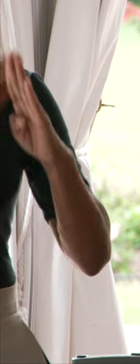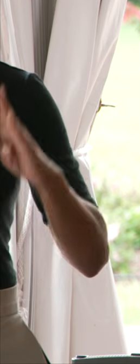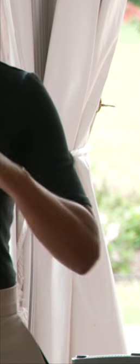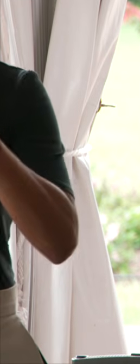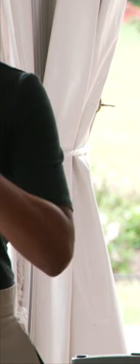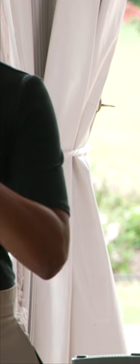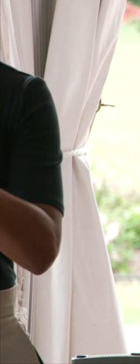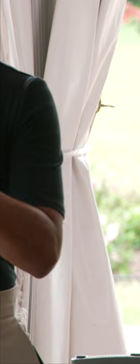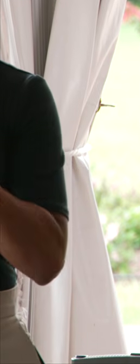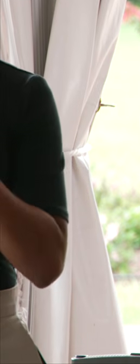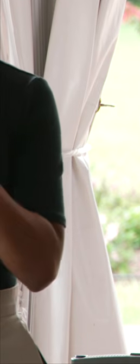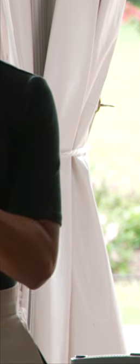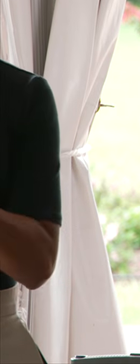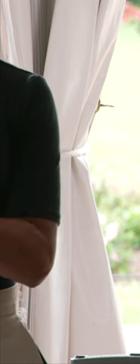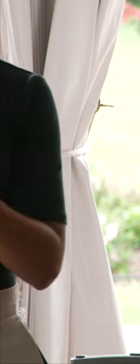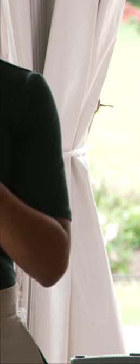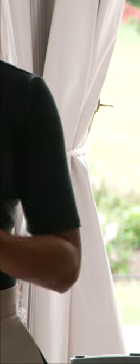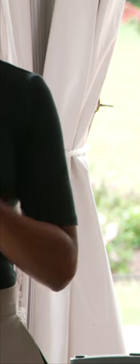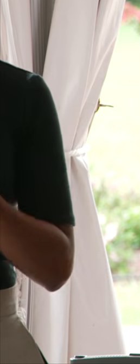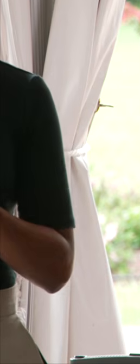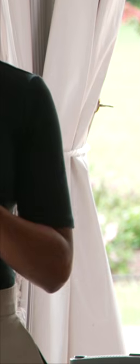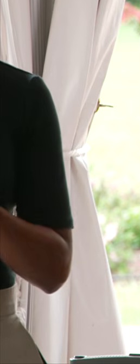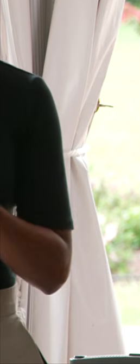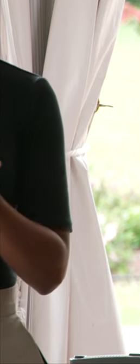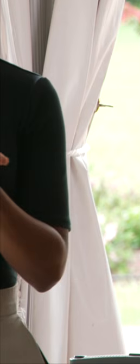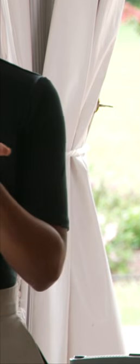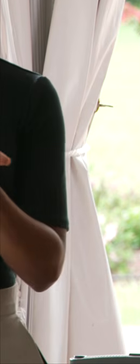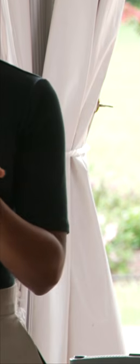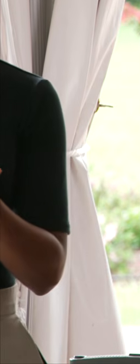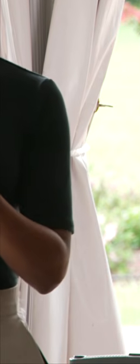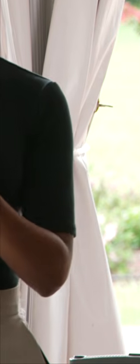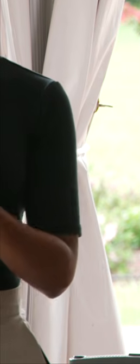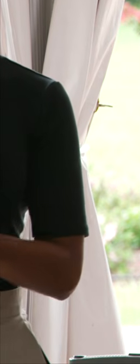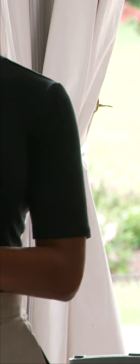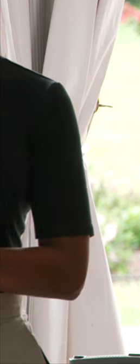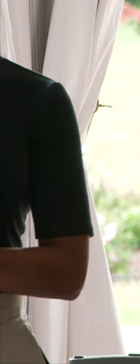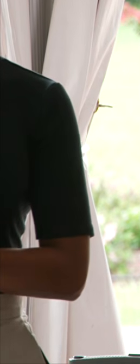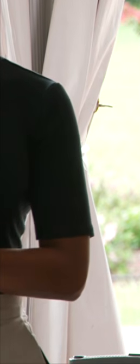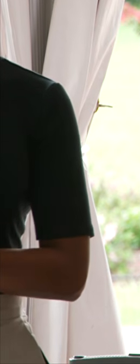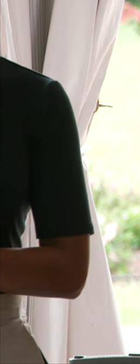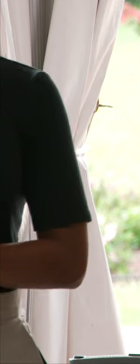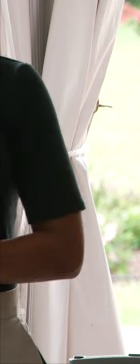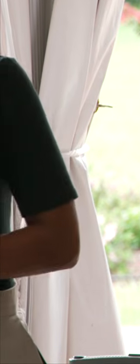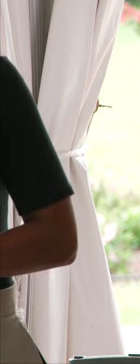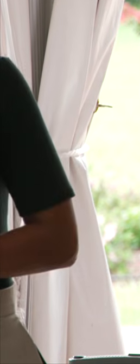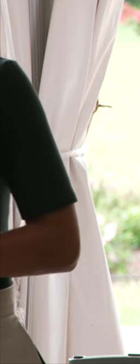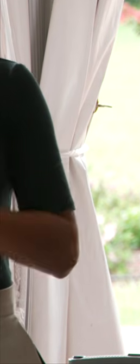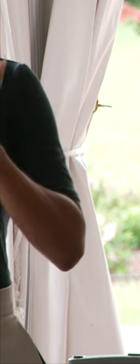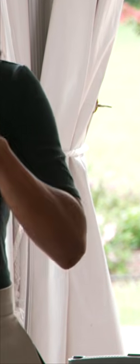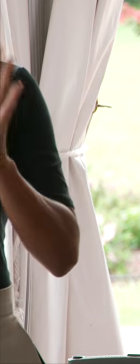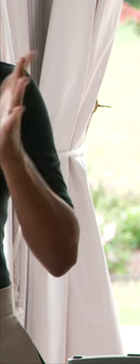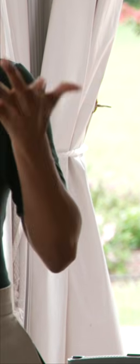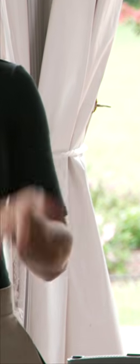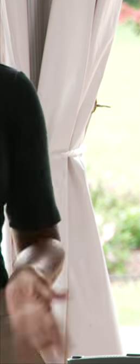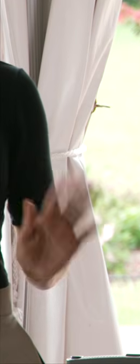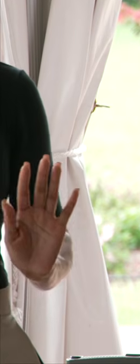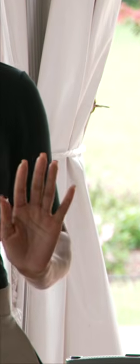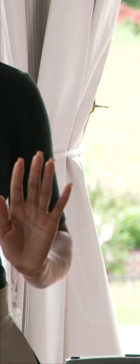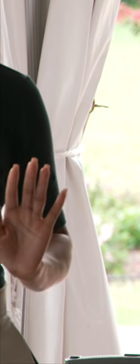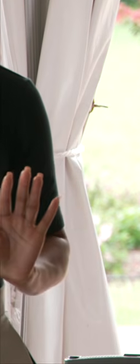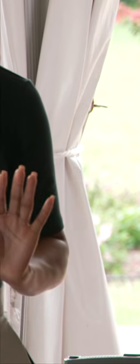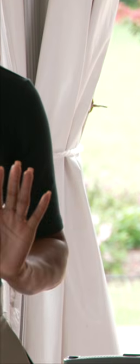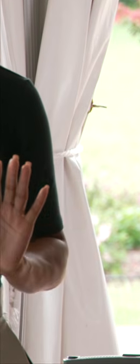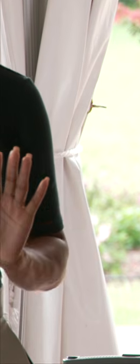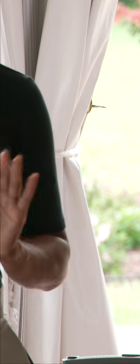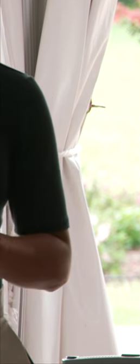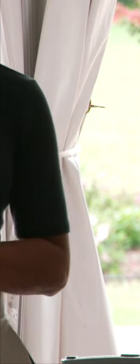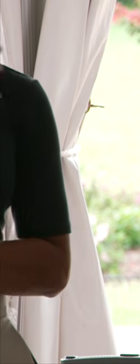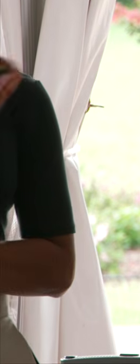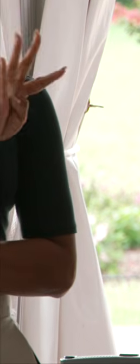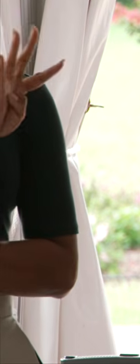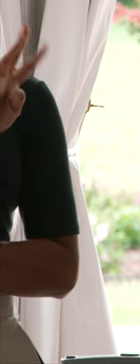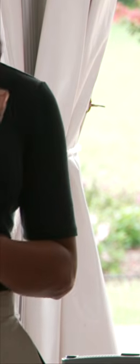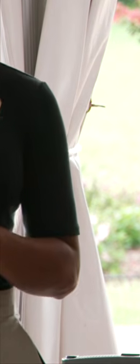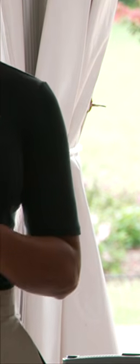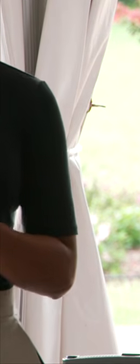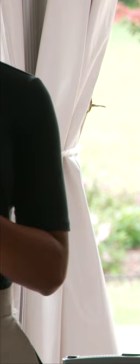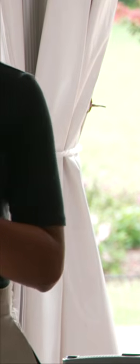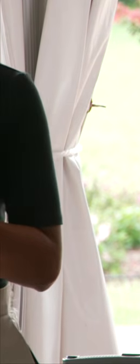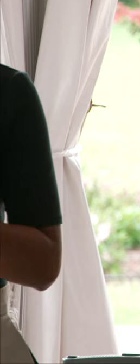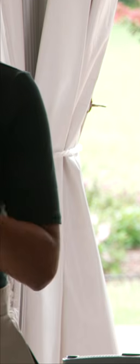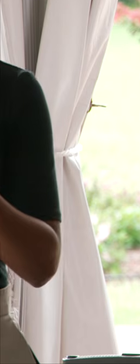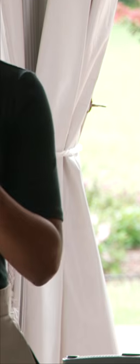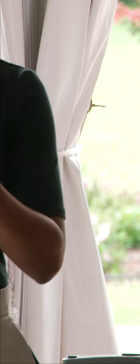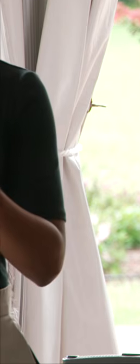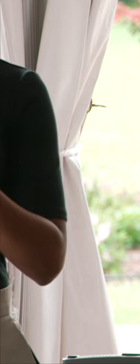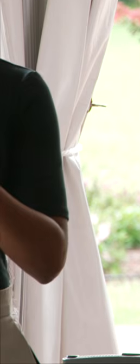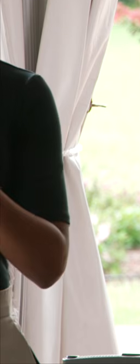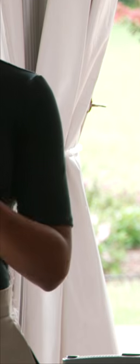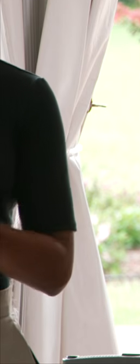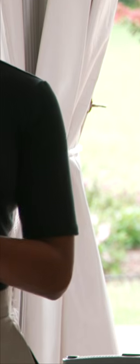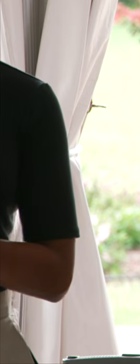treatment of penicillin even after 1947 when penicillin became the definitive,